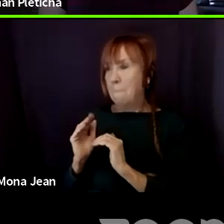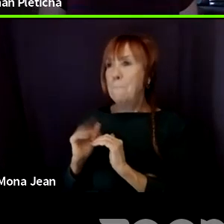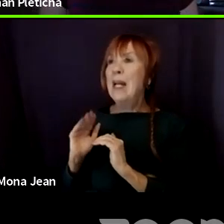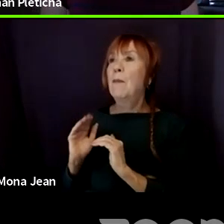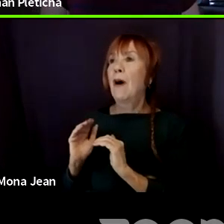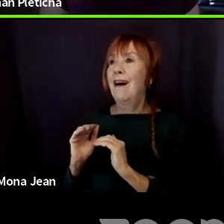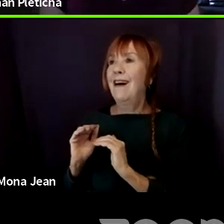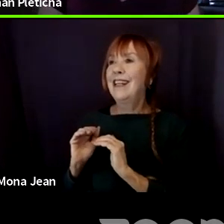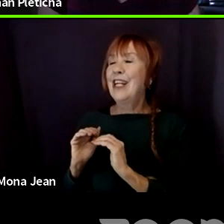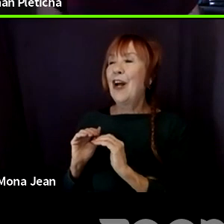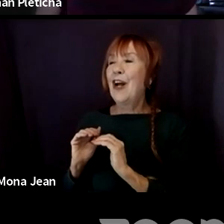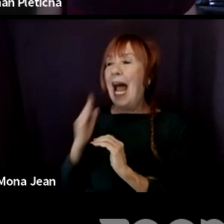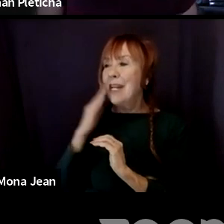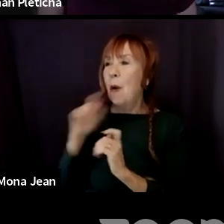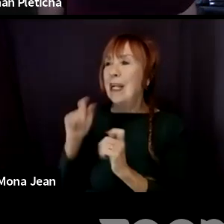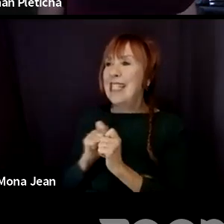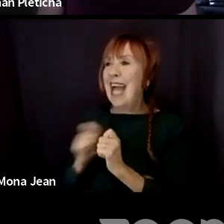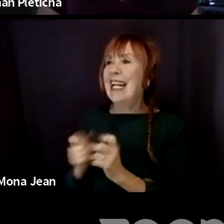Right, people might laugh at it,